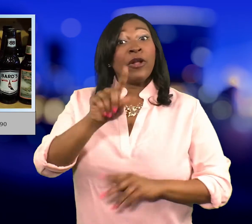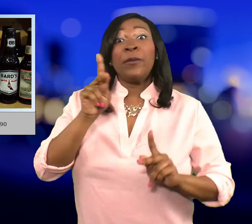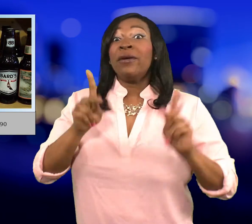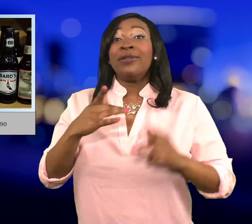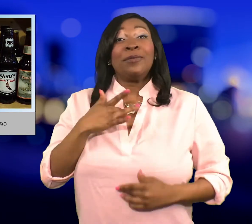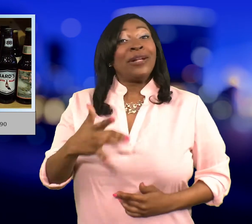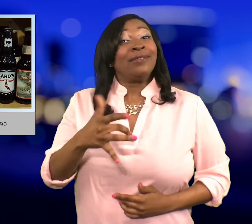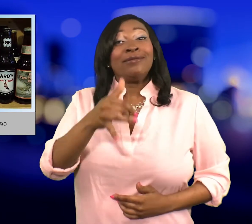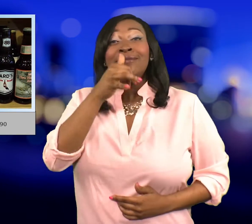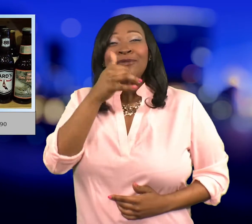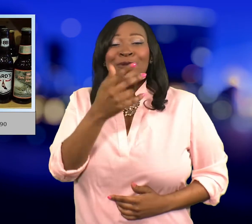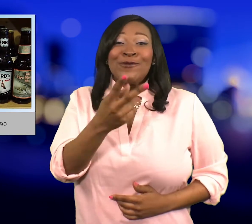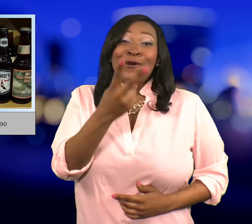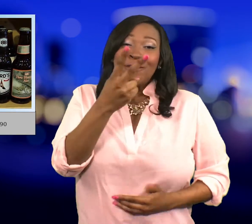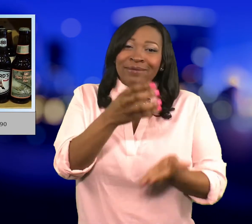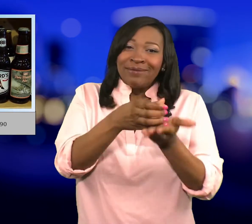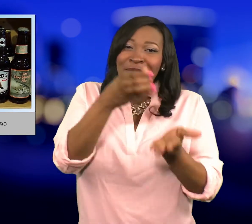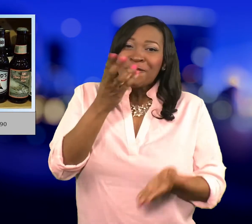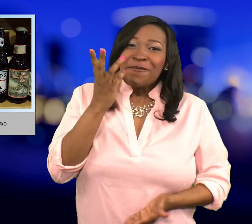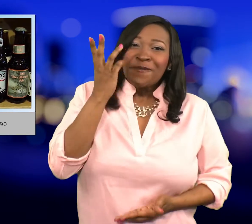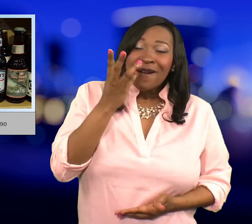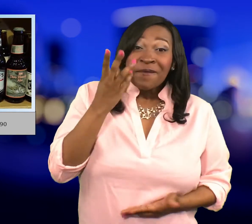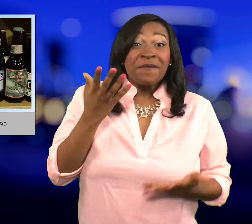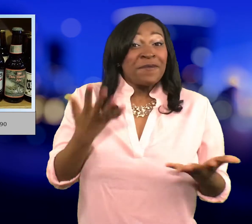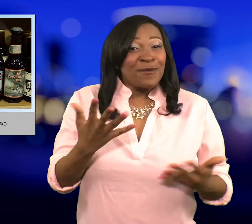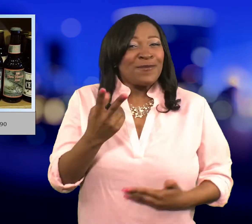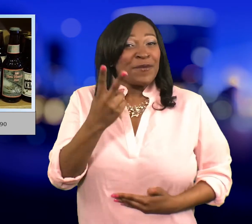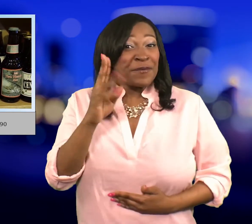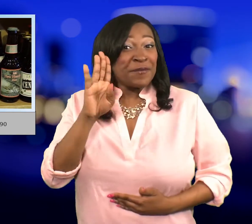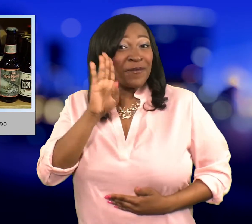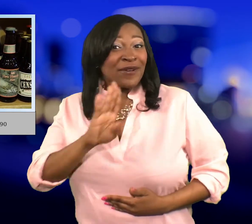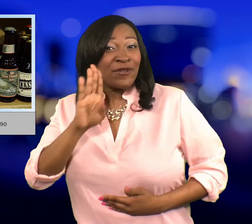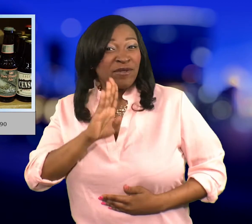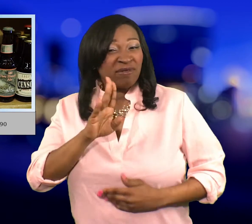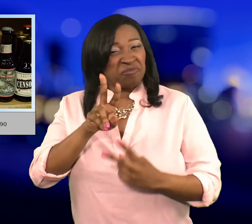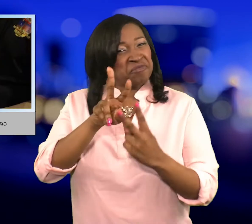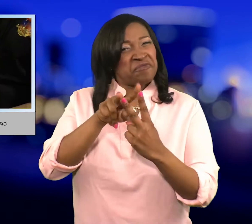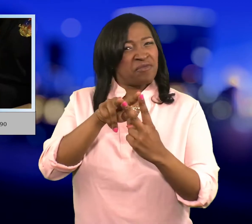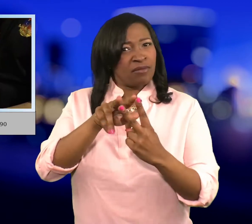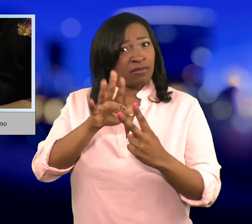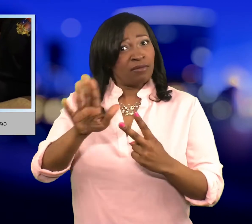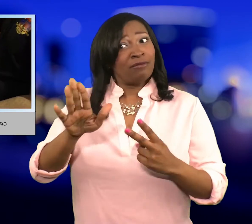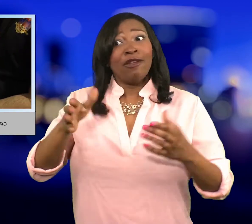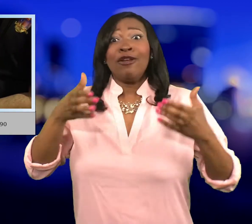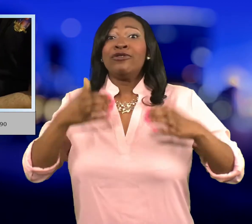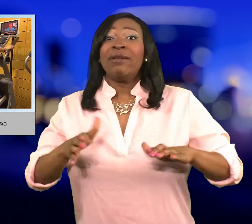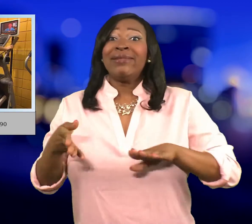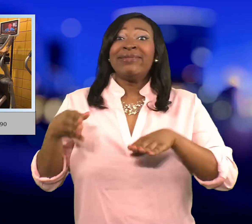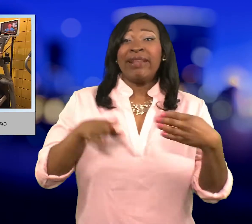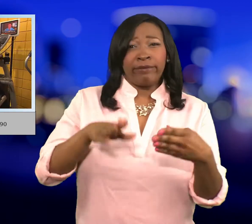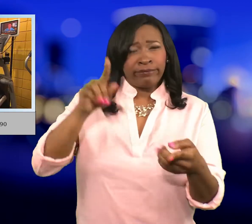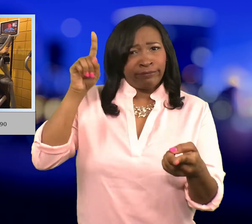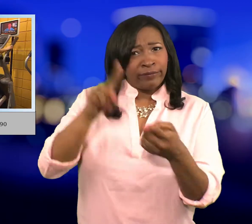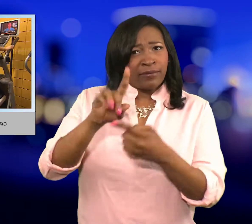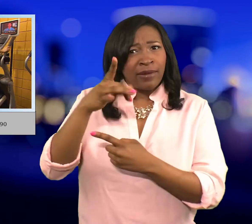drank two glasses of wine or beer a night reduced their chances of dying prematurely